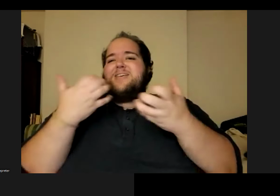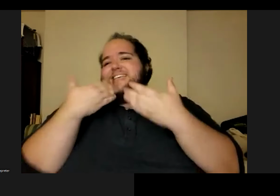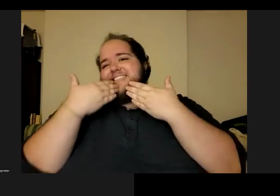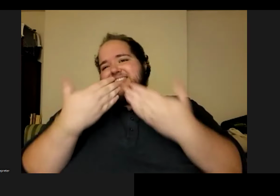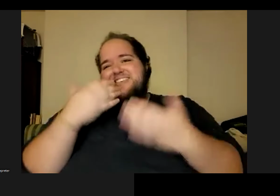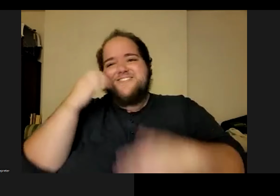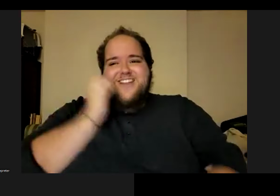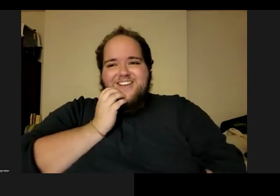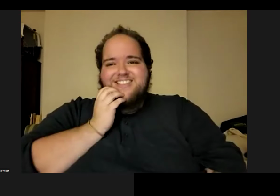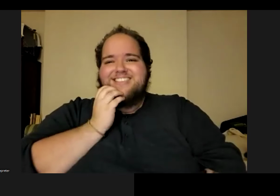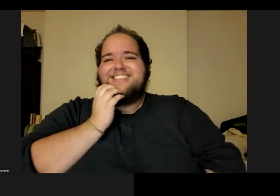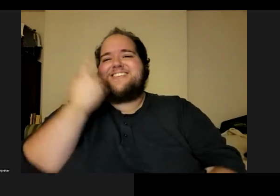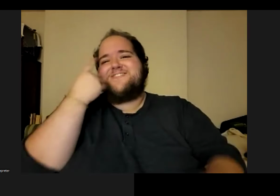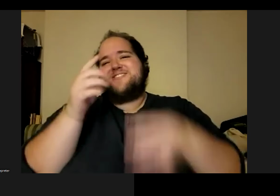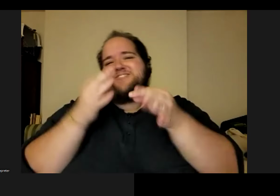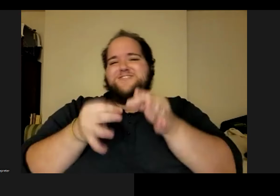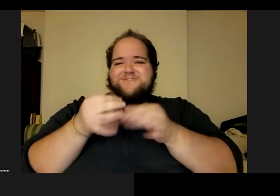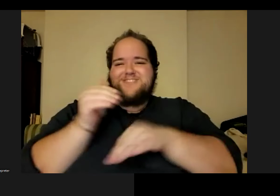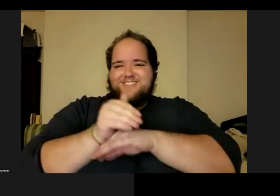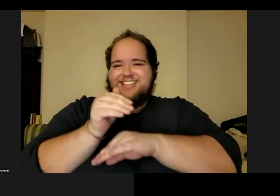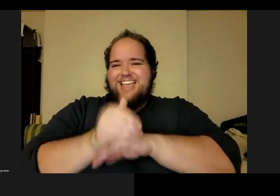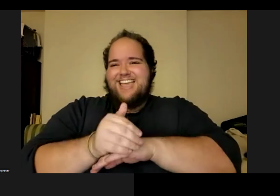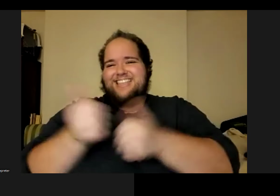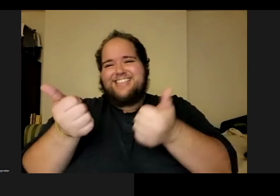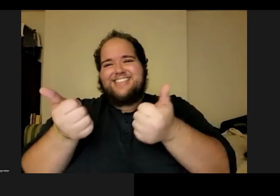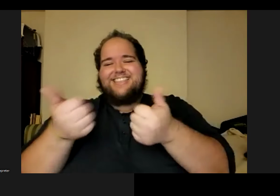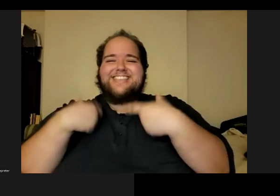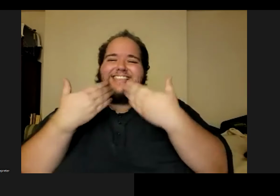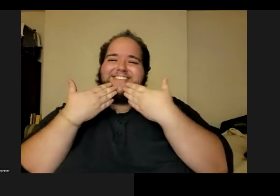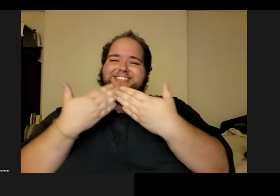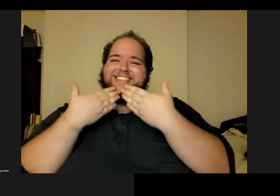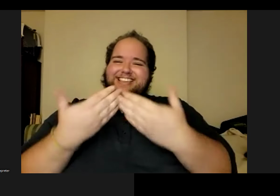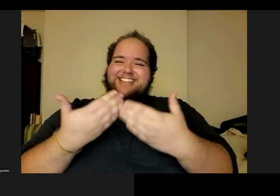for doing our interpretation, I really, really appreciate it.